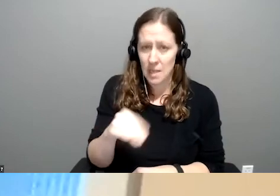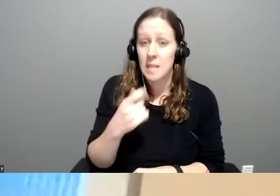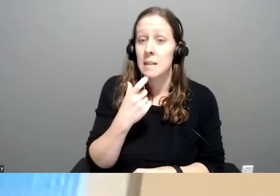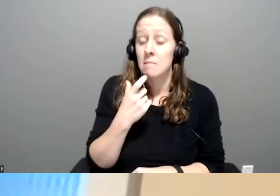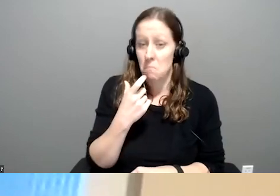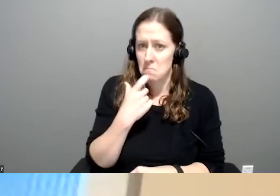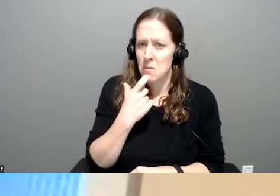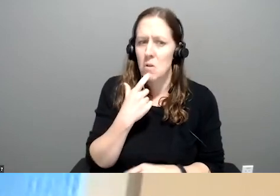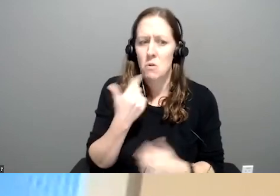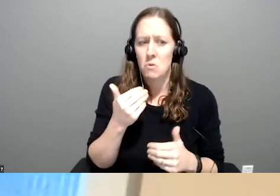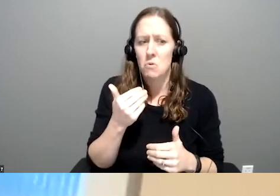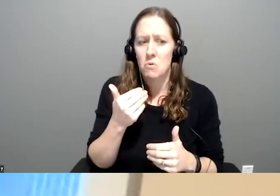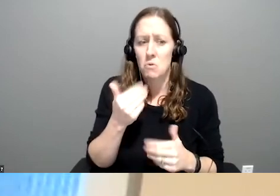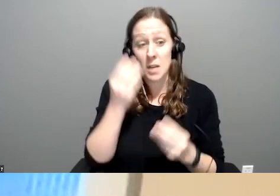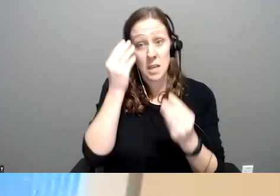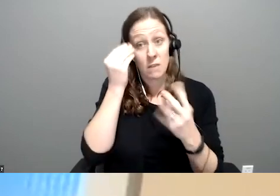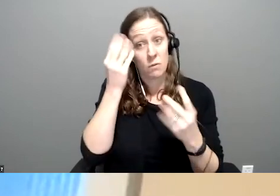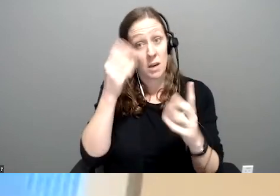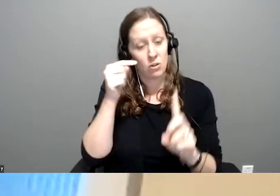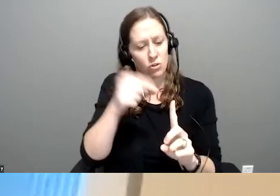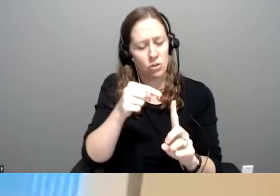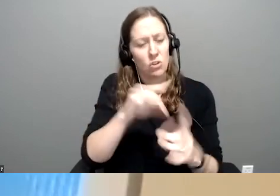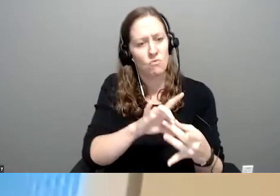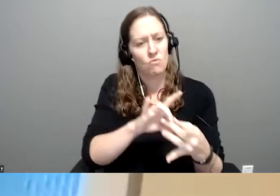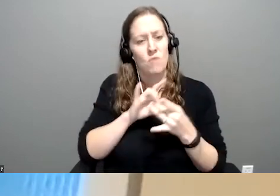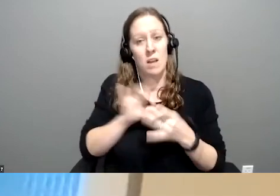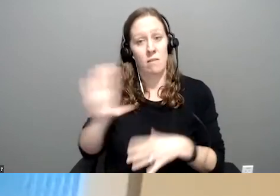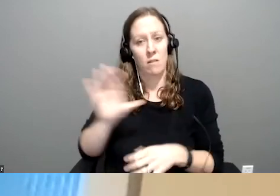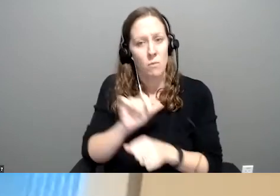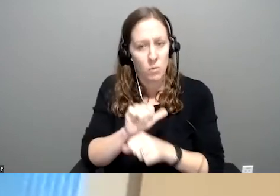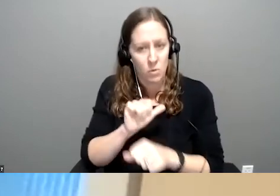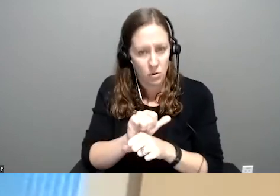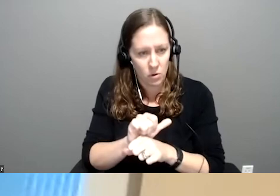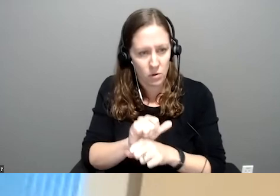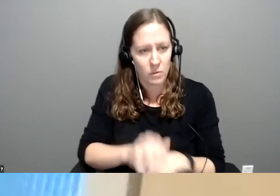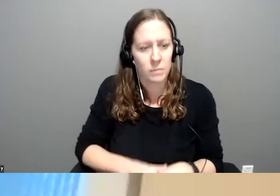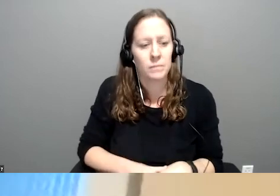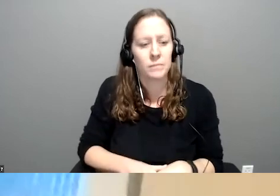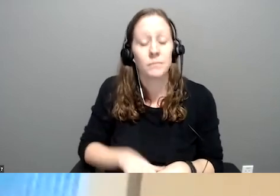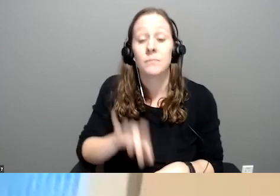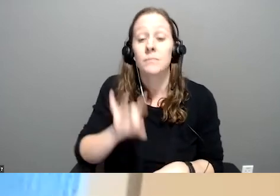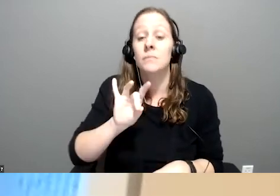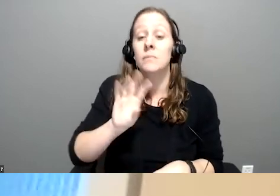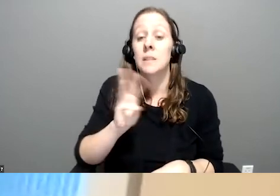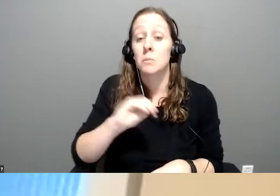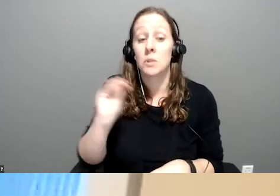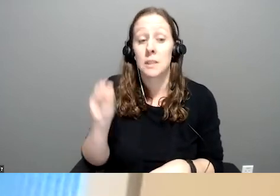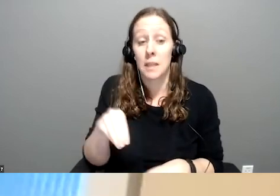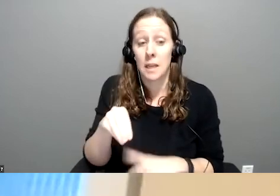on the content being relevant to their work. 86% rated good to excellent,